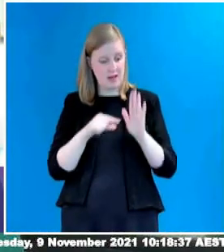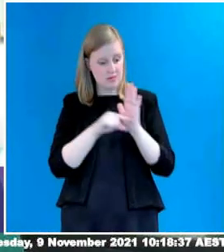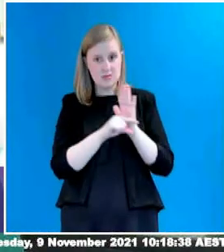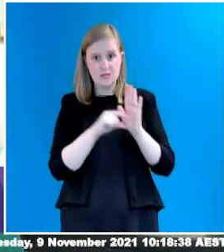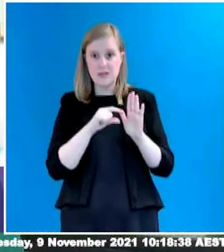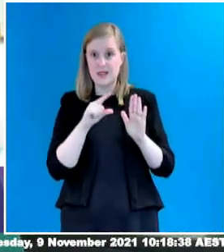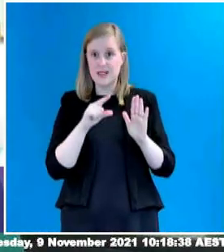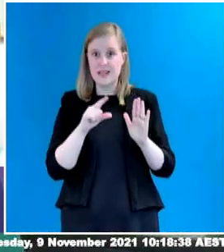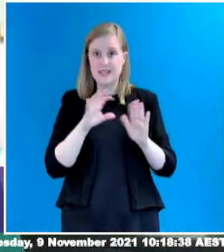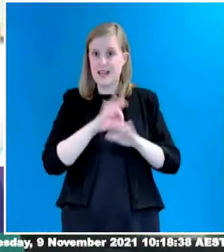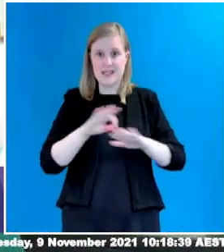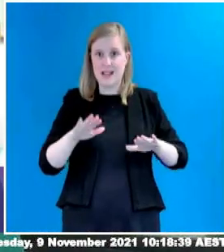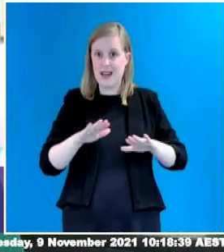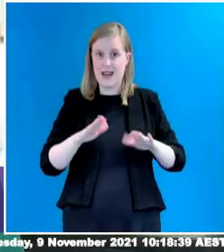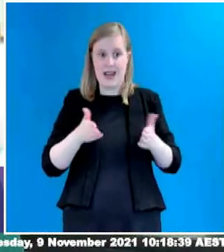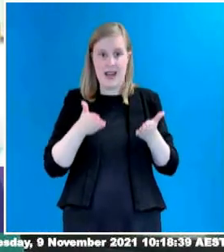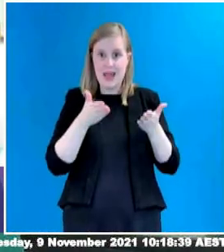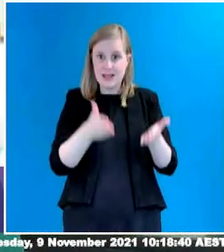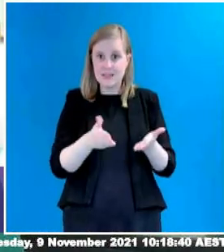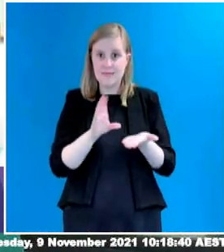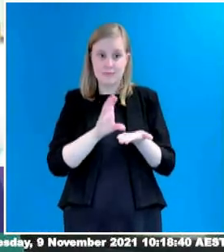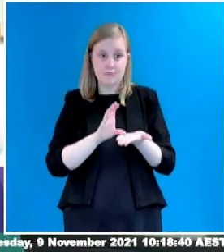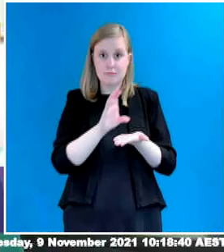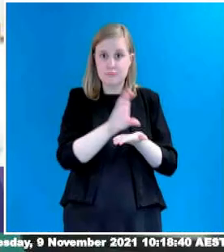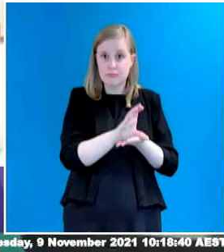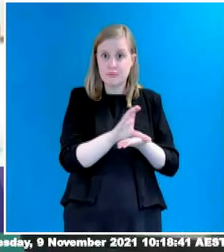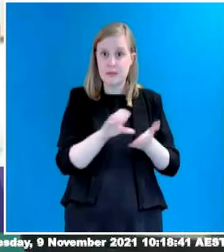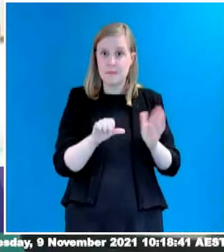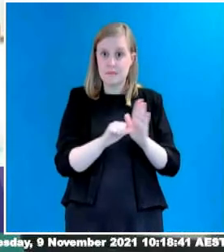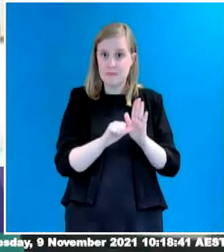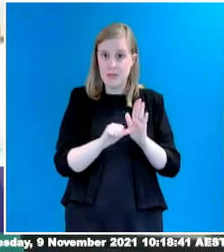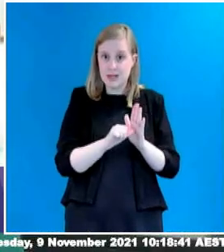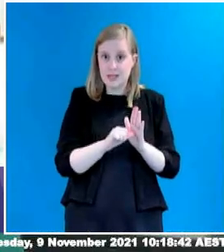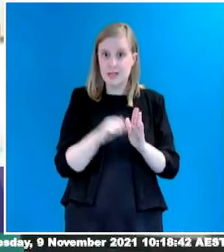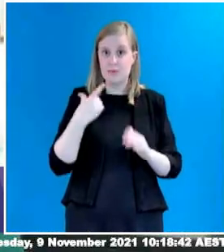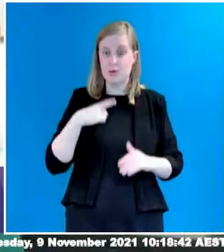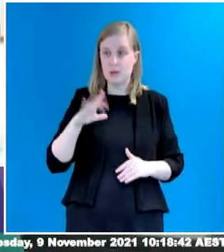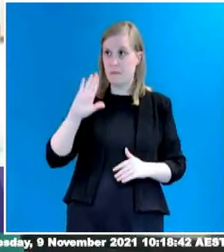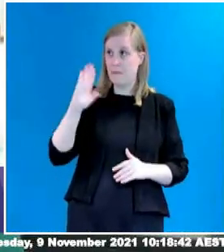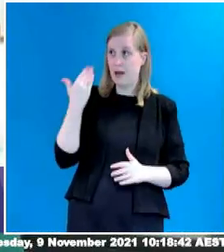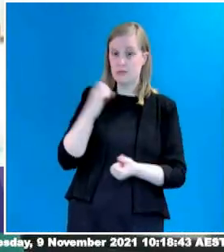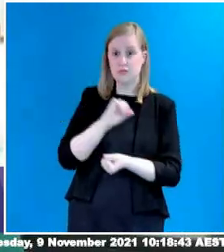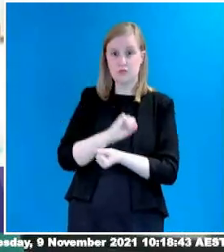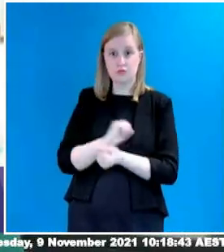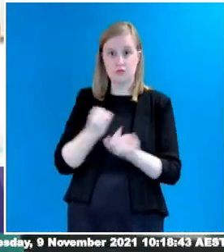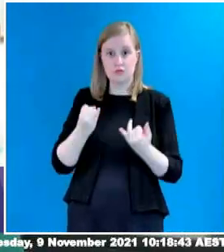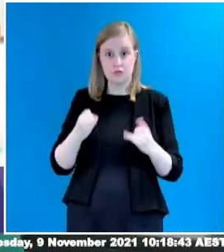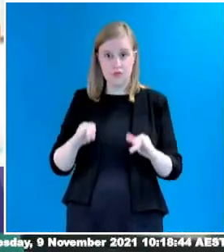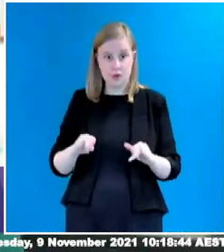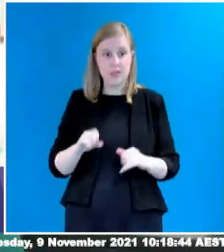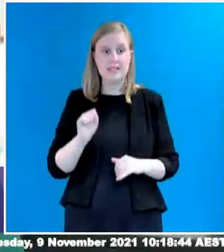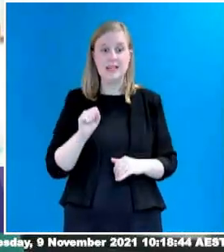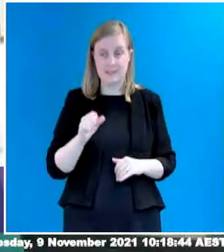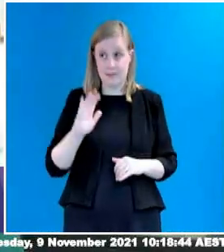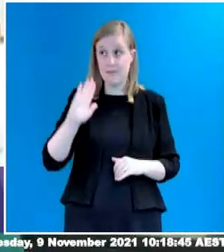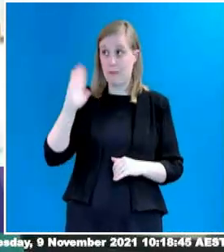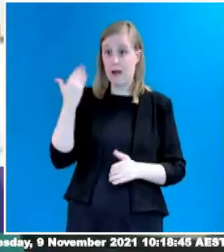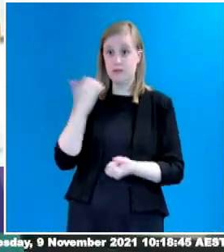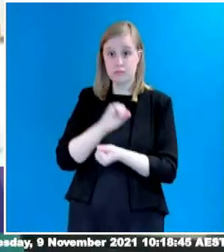event of an unlawful conviction? That's correct, an unlawful detention, but otherwise damages is not available.